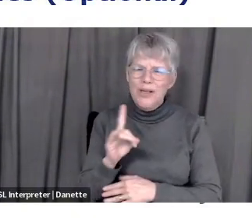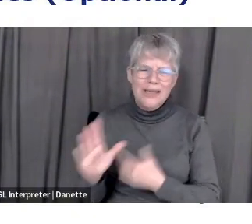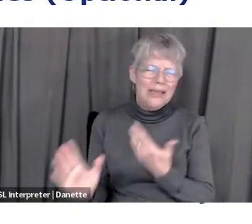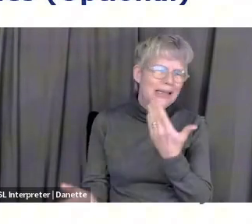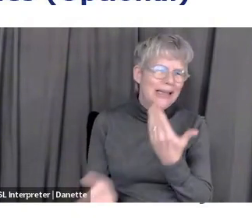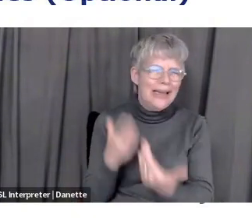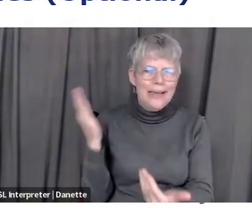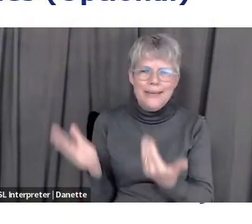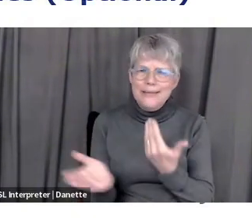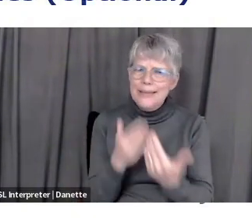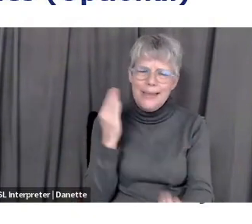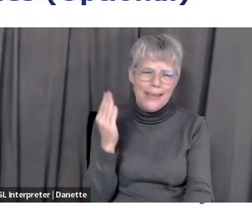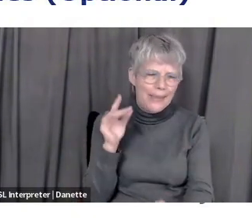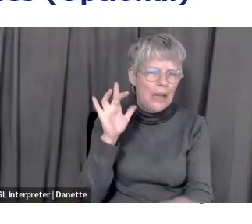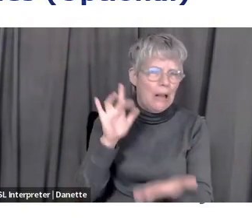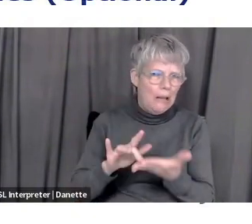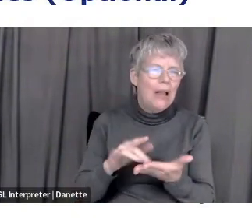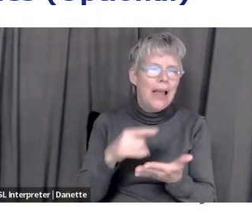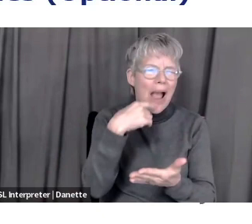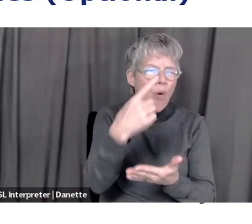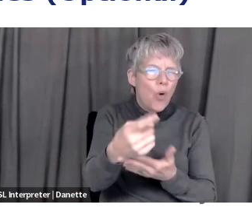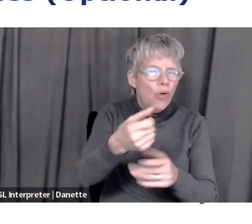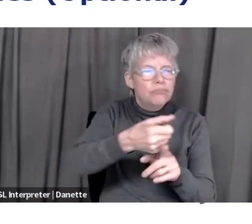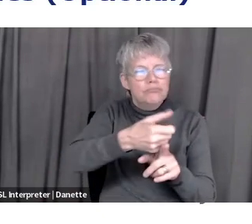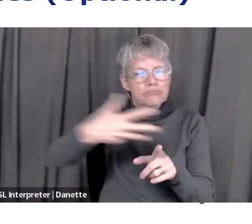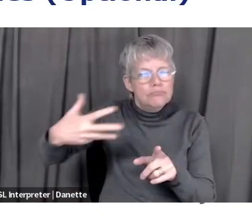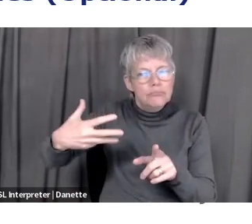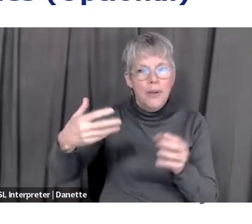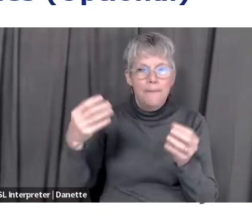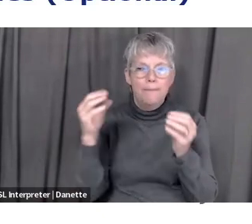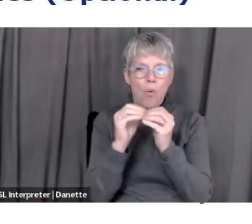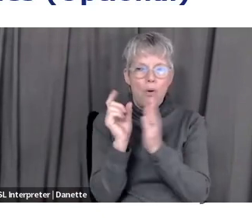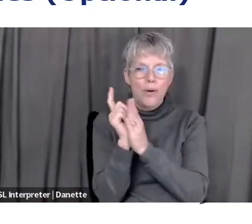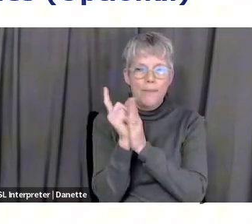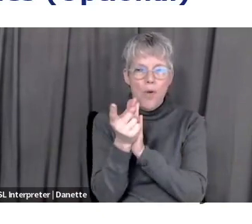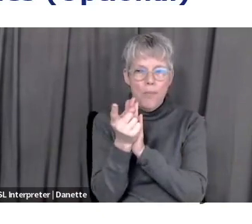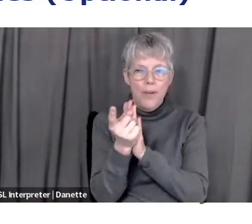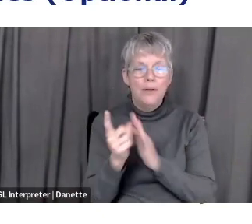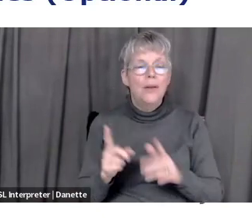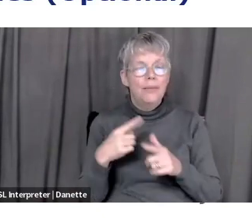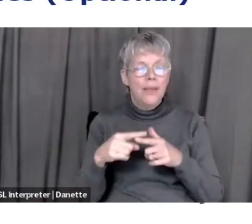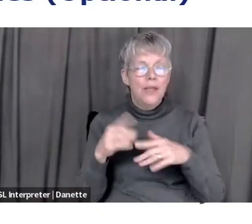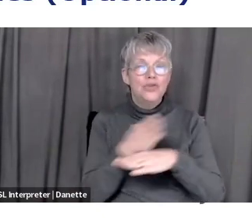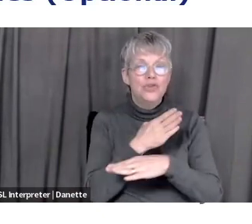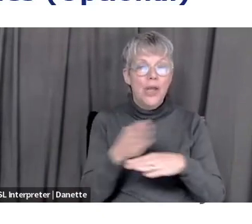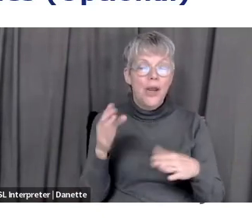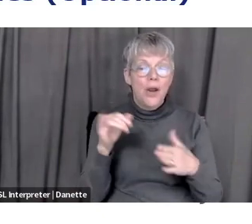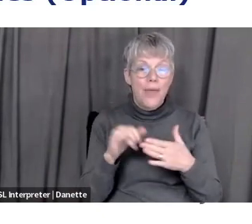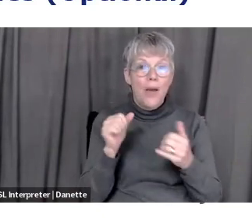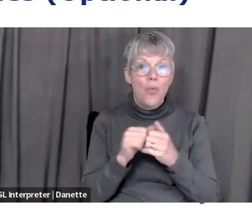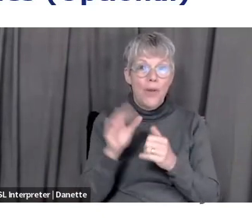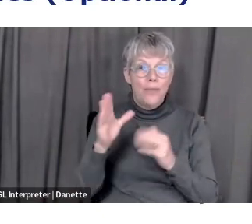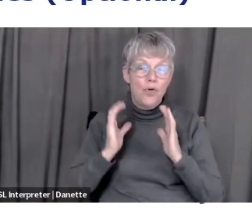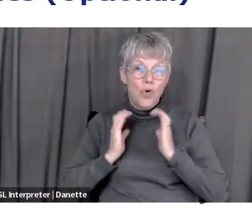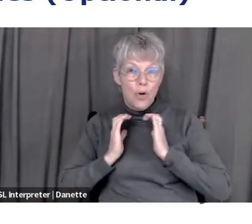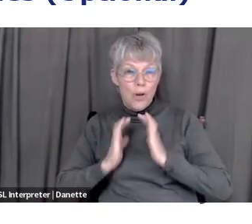So we make it really easy. Again, you click on that and I'll tell you more about that in a in a moment to be able to share that with your clients as well.